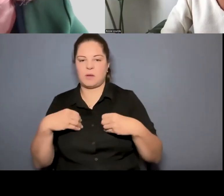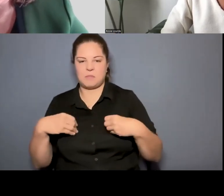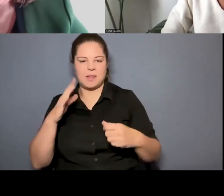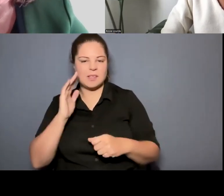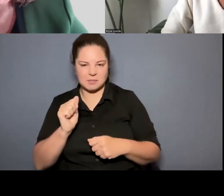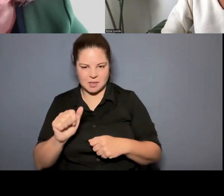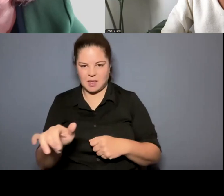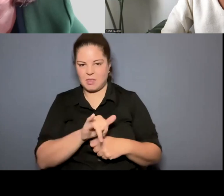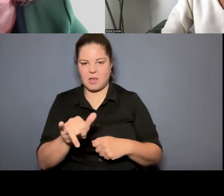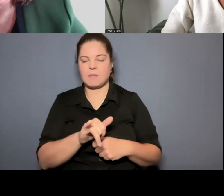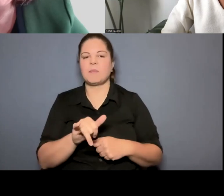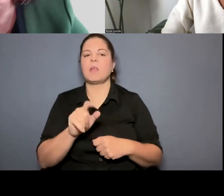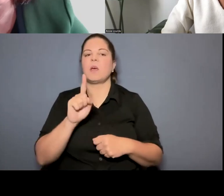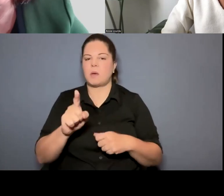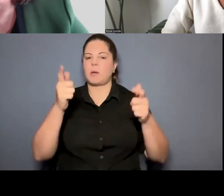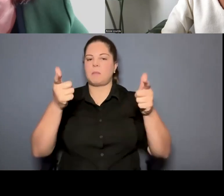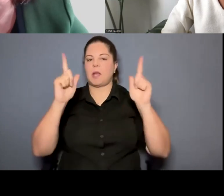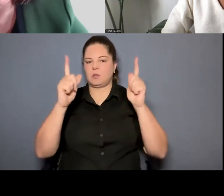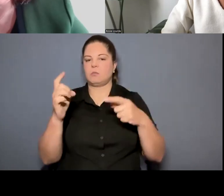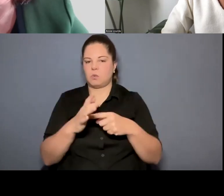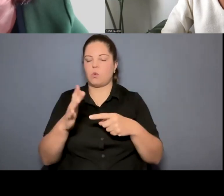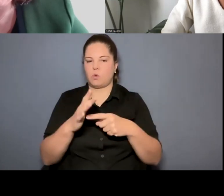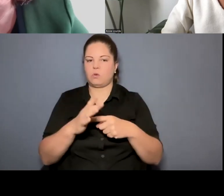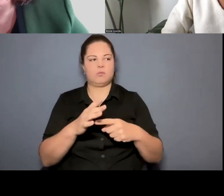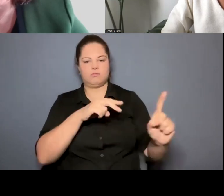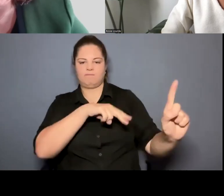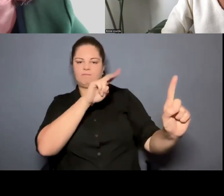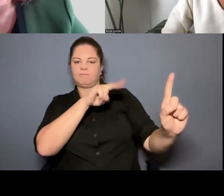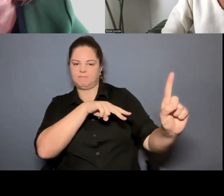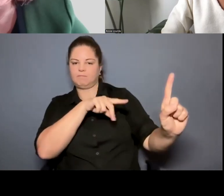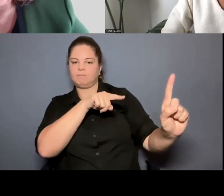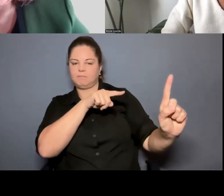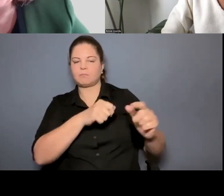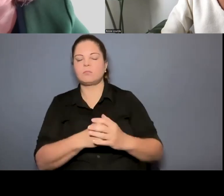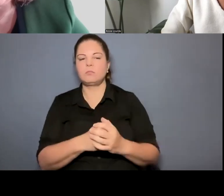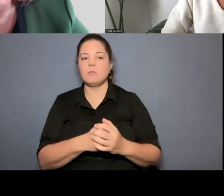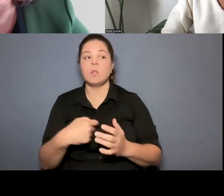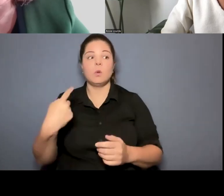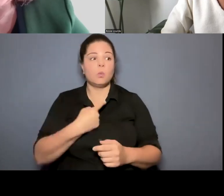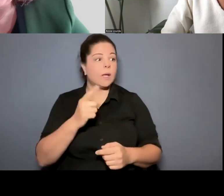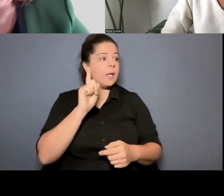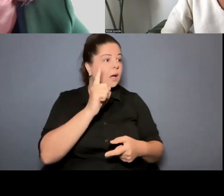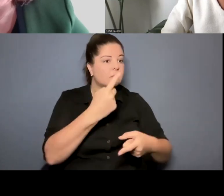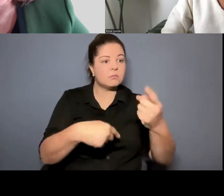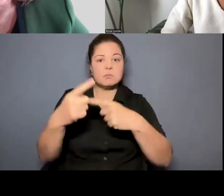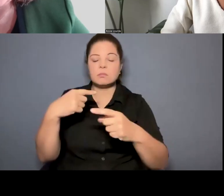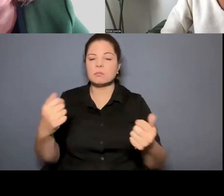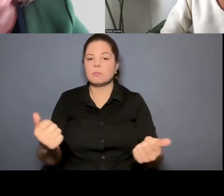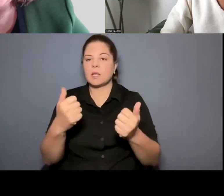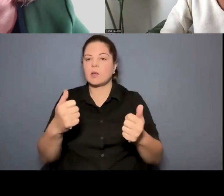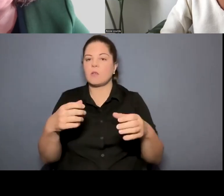I hope - we heard lots of really good examples in small businesses, of safe workplaces